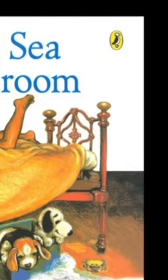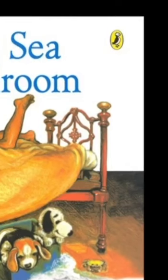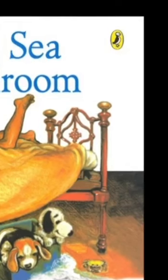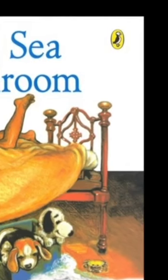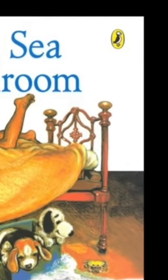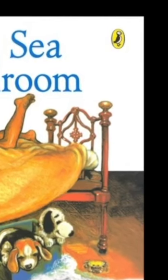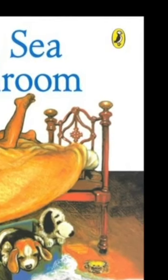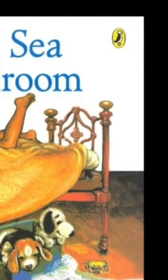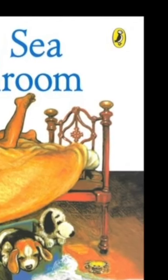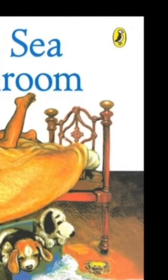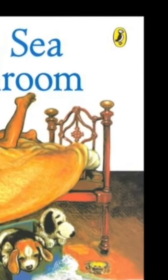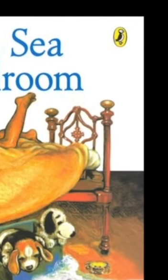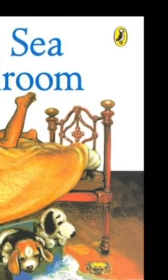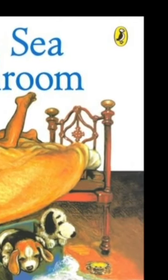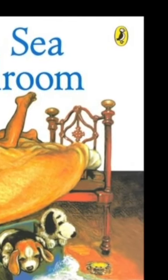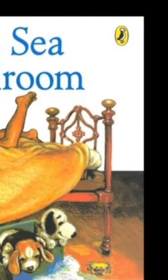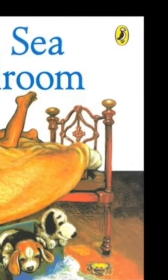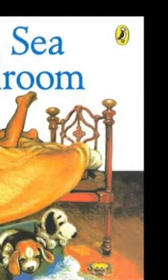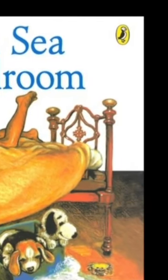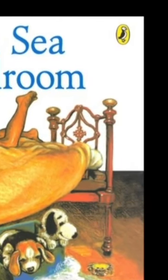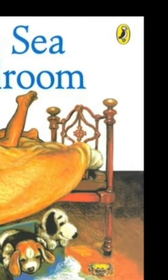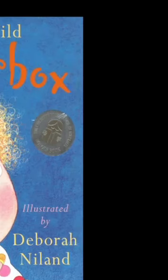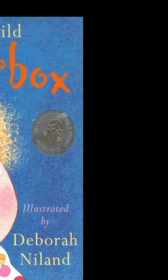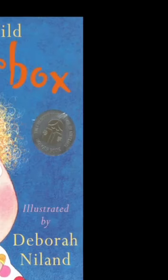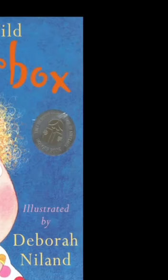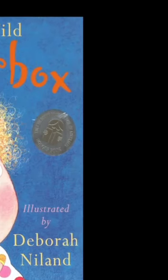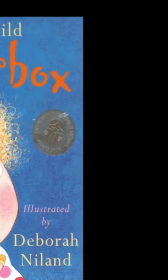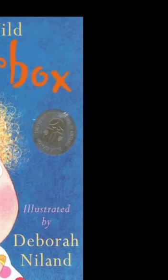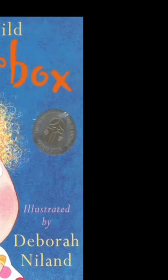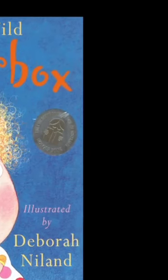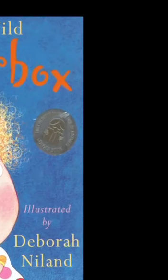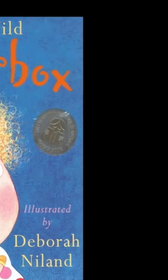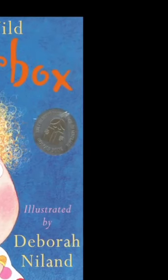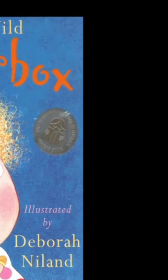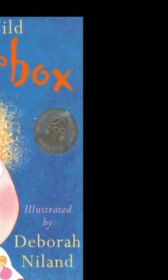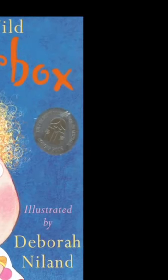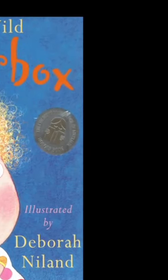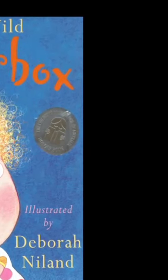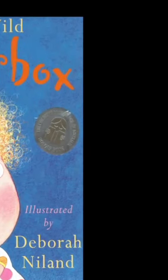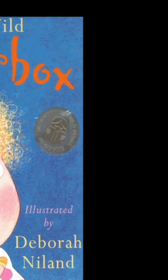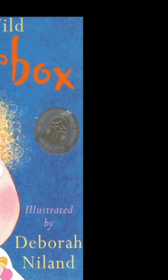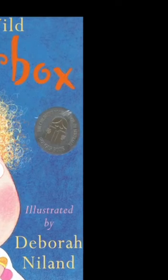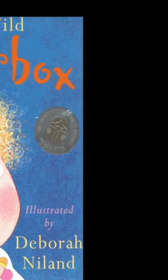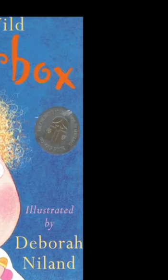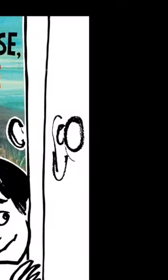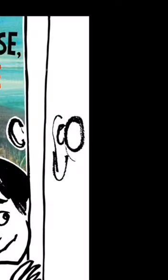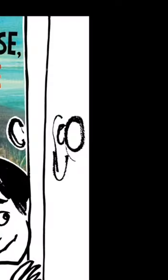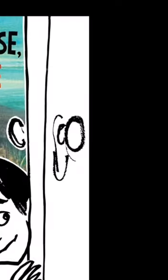It is a delight to recognise such a highly regarded writer on behalf of generations of readers,